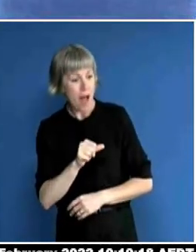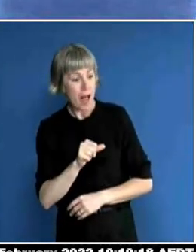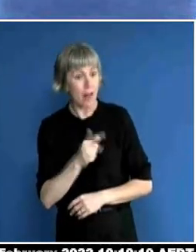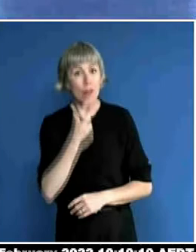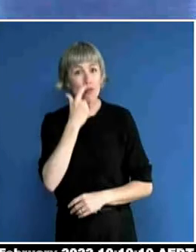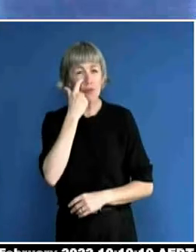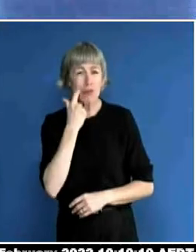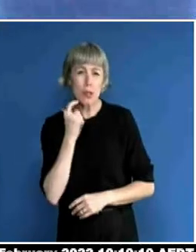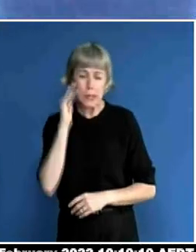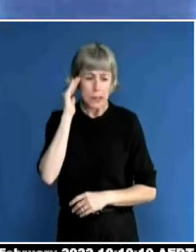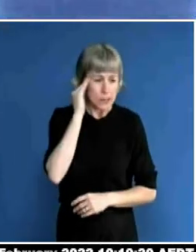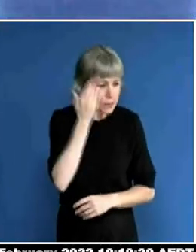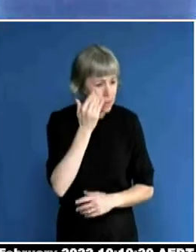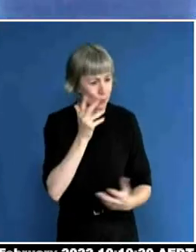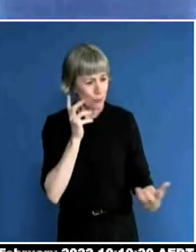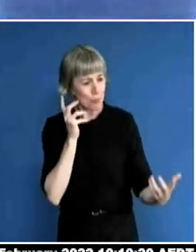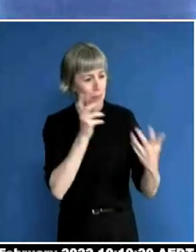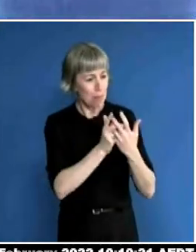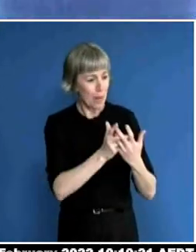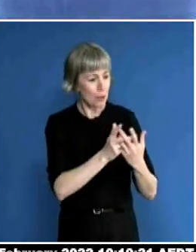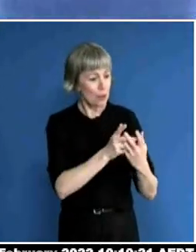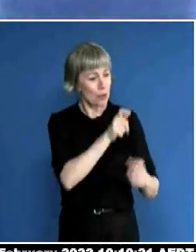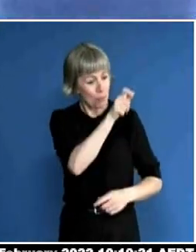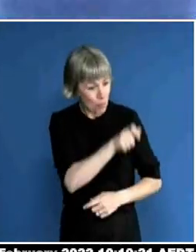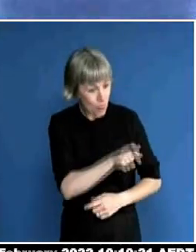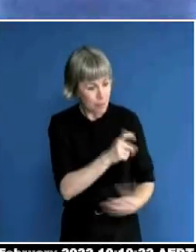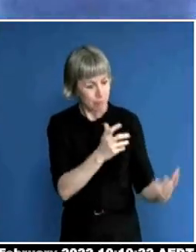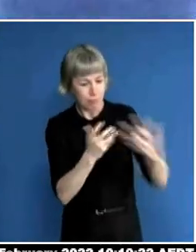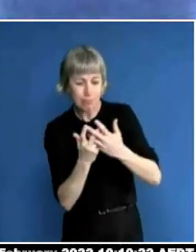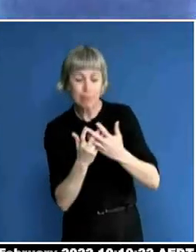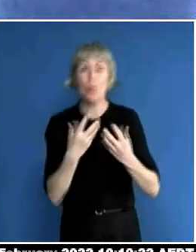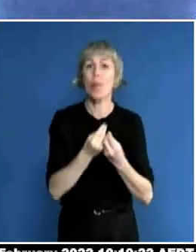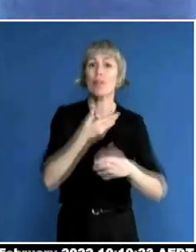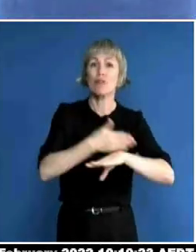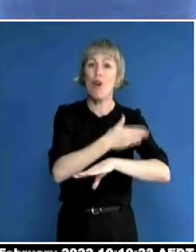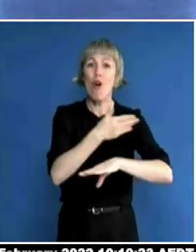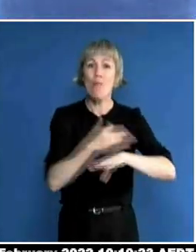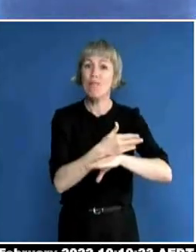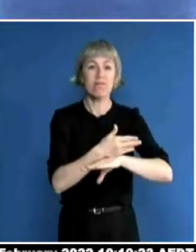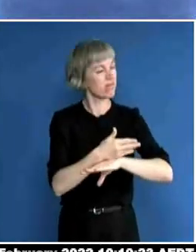identify work that is tailored to suit the person with a mental disability."